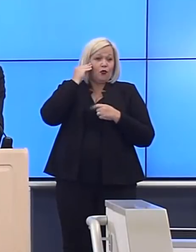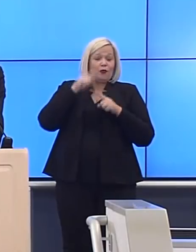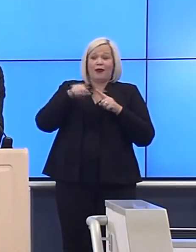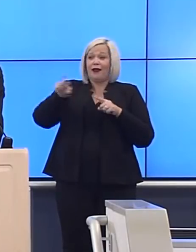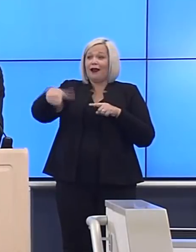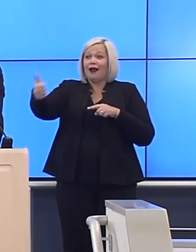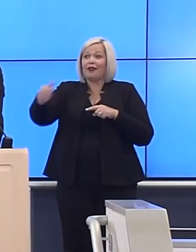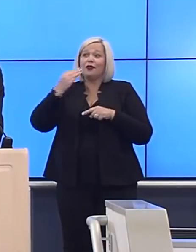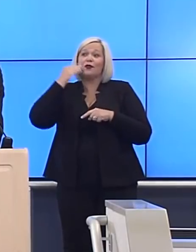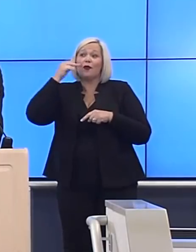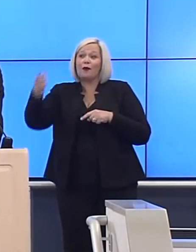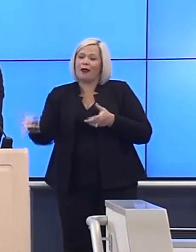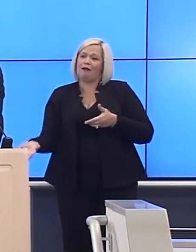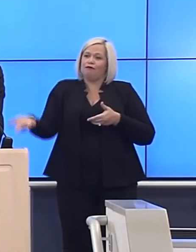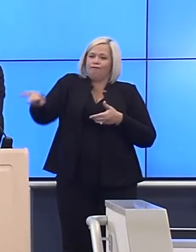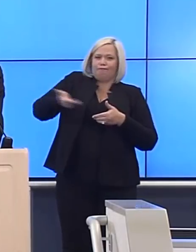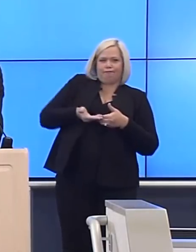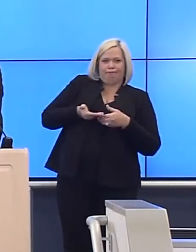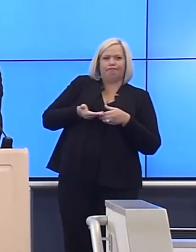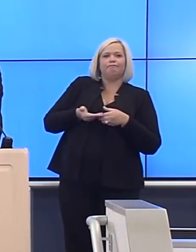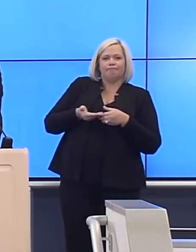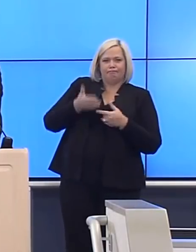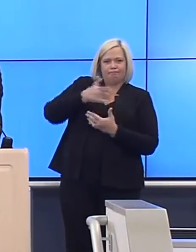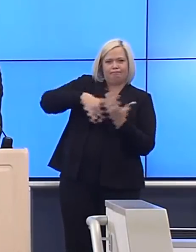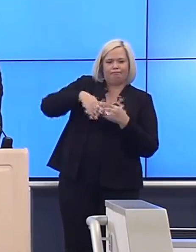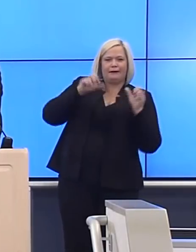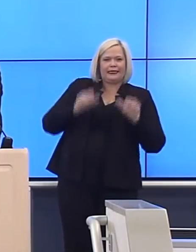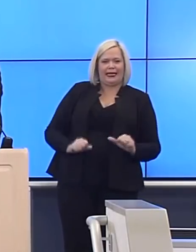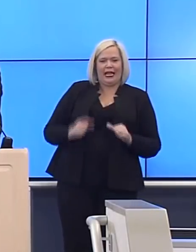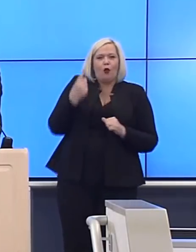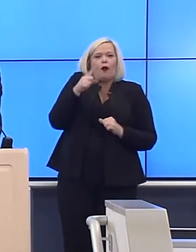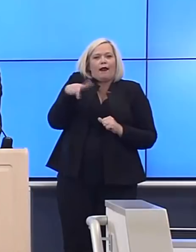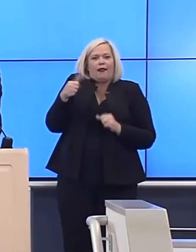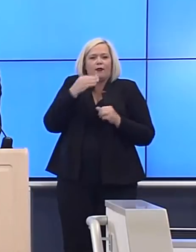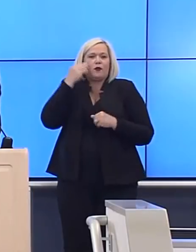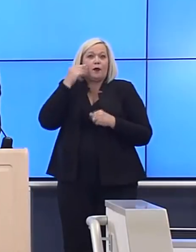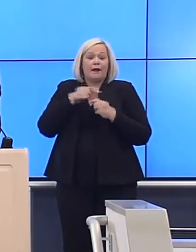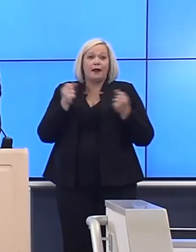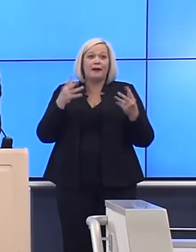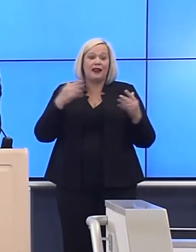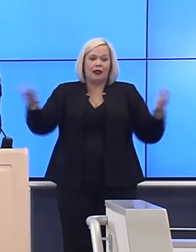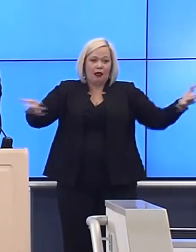WEAR. SECOND FIND PLACE. THE ORDER ALLOWS A FAMILY TOGETHER WITH ONE OTHER HOUSEHOLD IN A